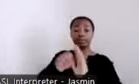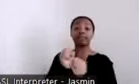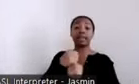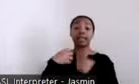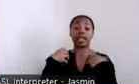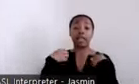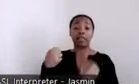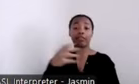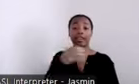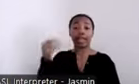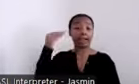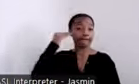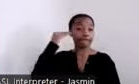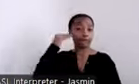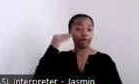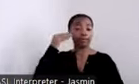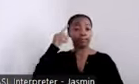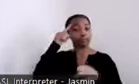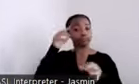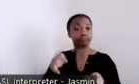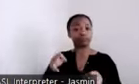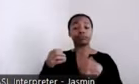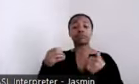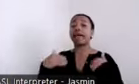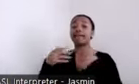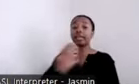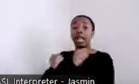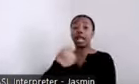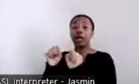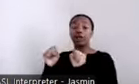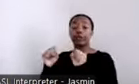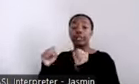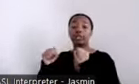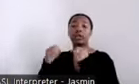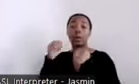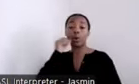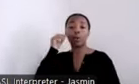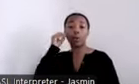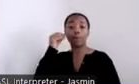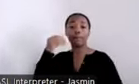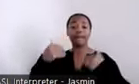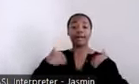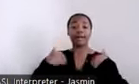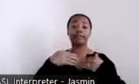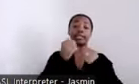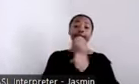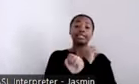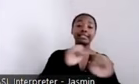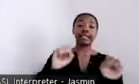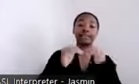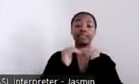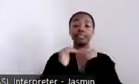home, having a safe and stable place to live, and I will add that, in the most inclusive setting of a person’s choice.